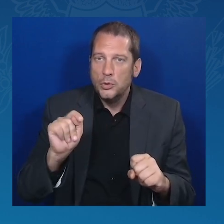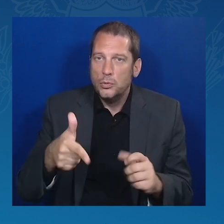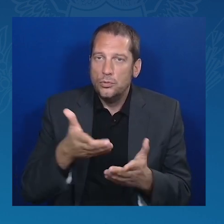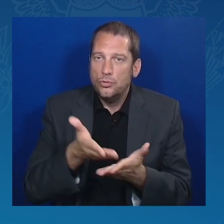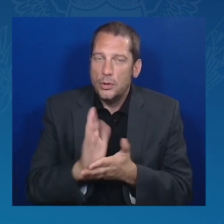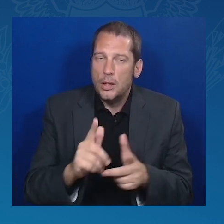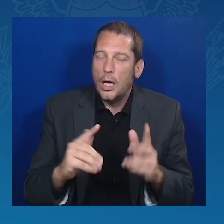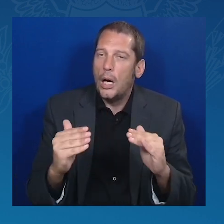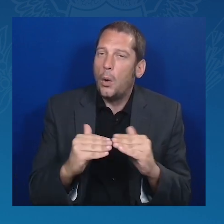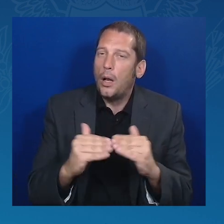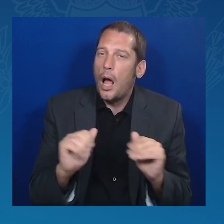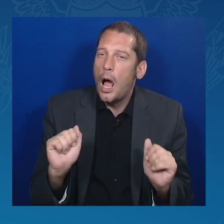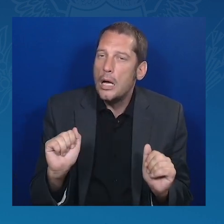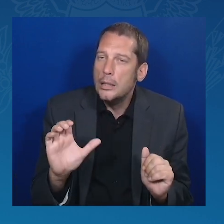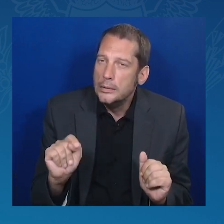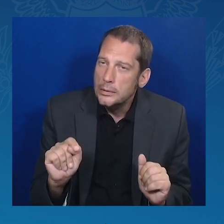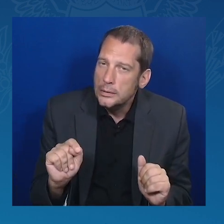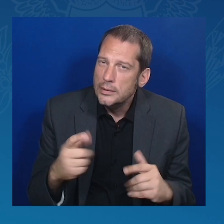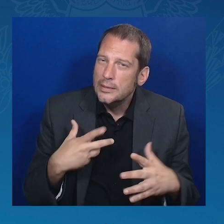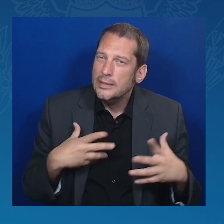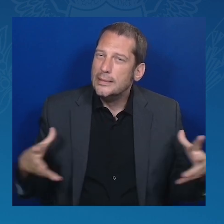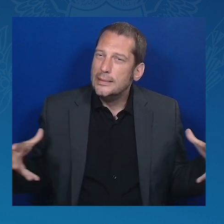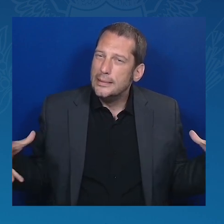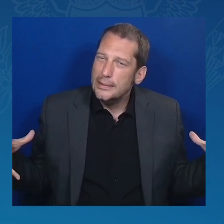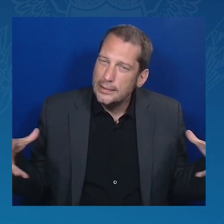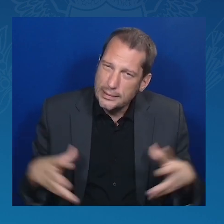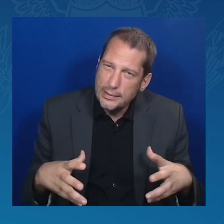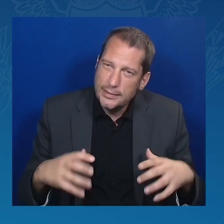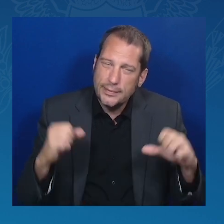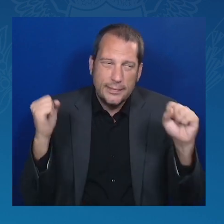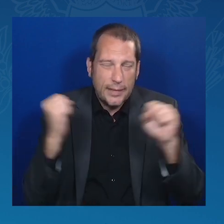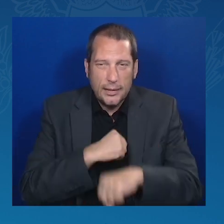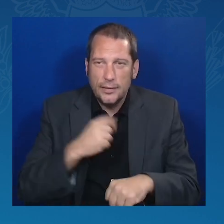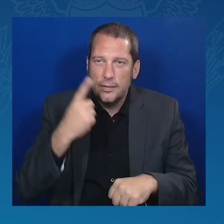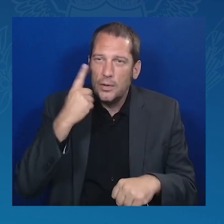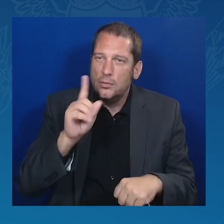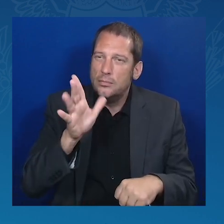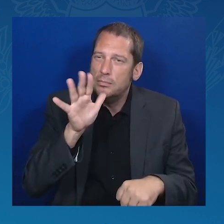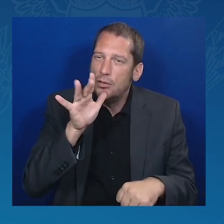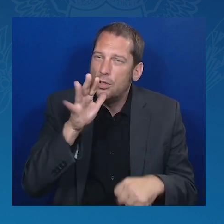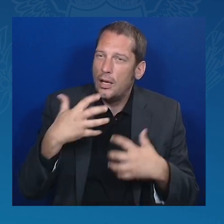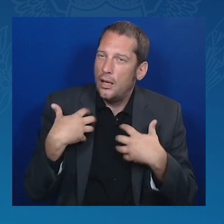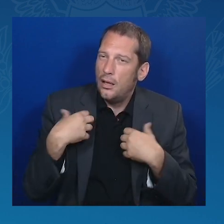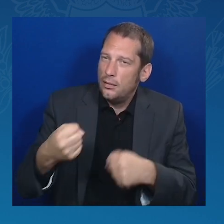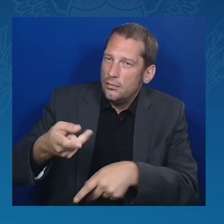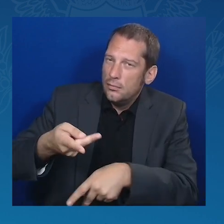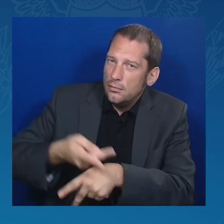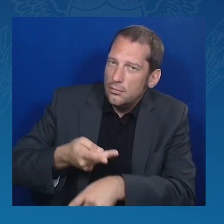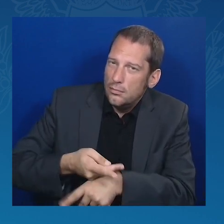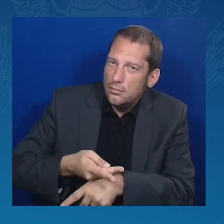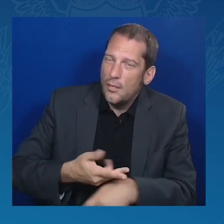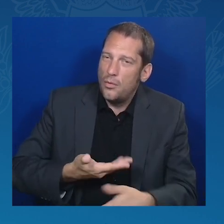for reproductive health care and rights, and all of these movements also being about a very essential point,